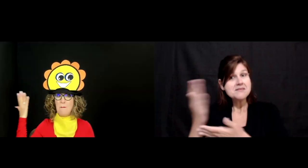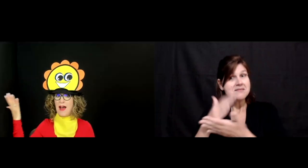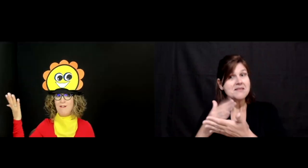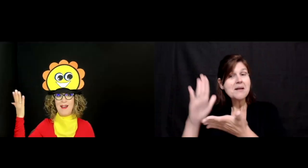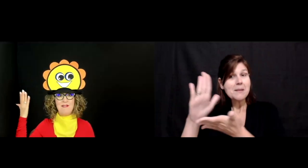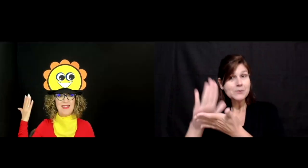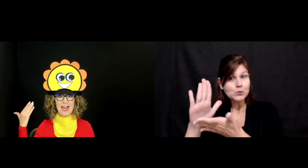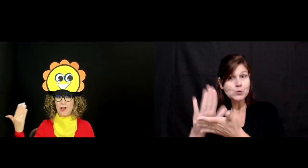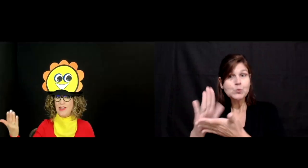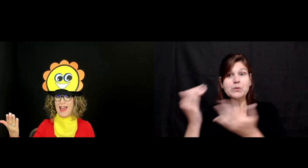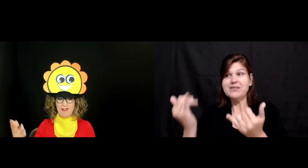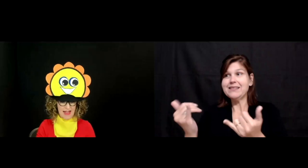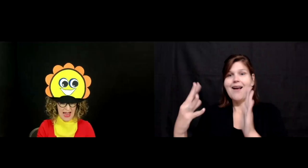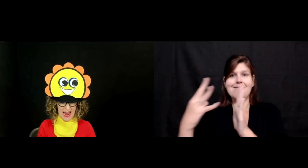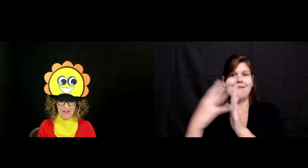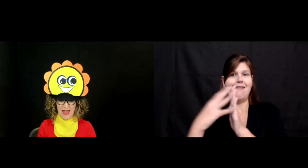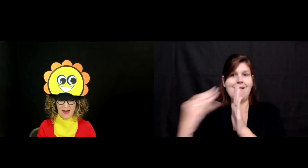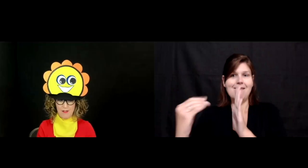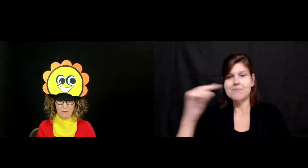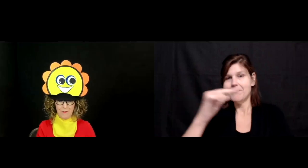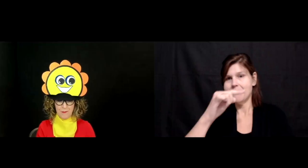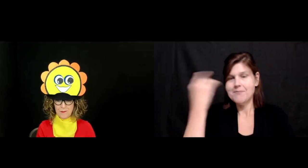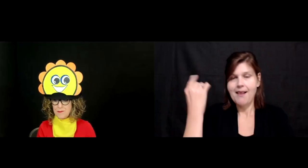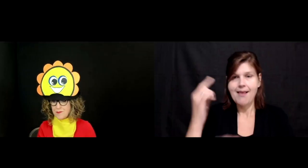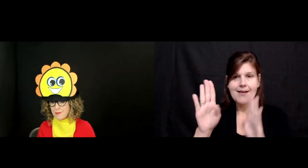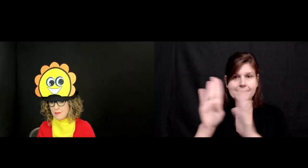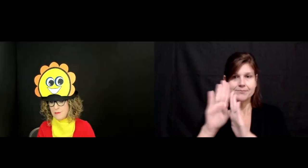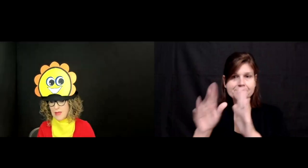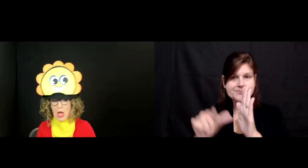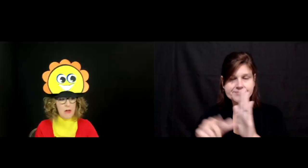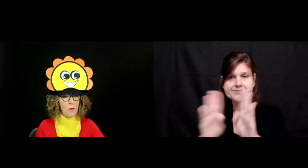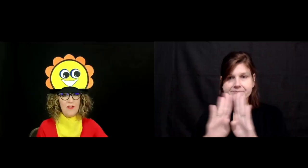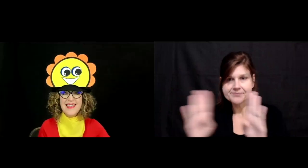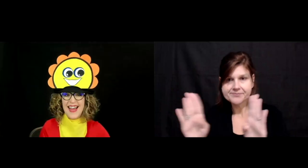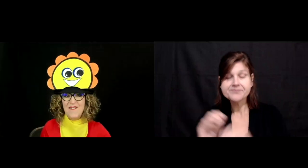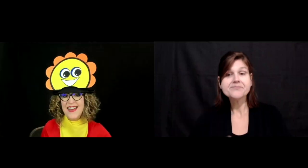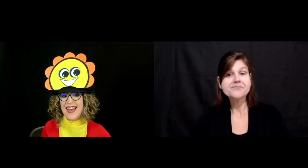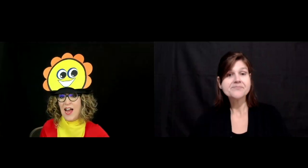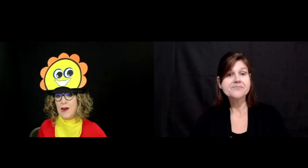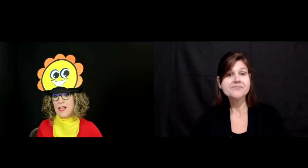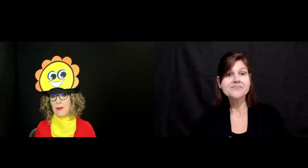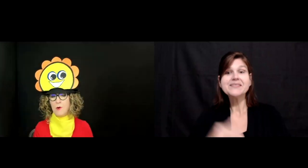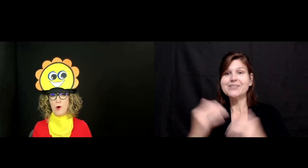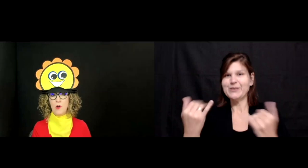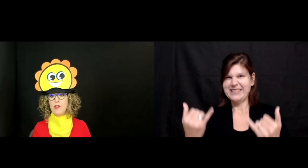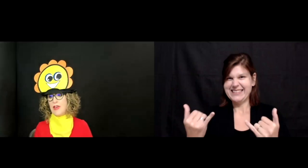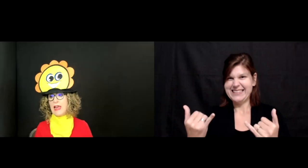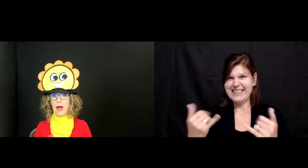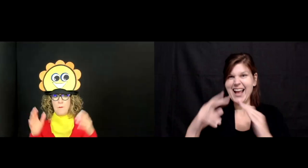black backgrounds, decluttered areas in their classroom. So I want to dive in now a little bit more to the,